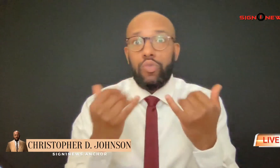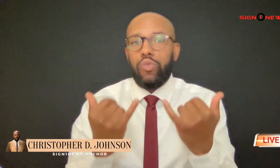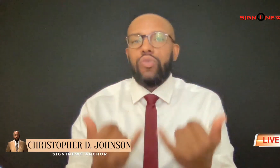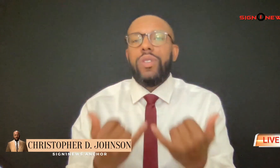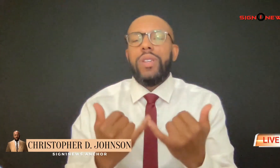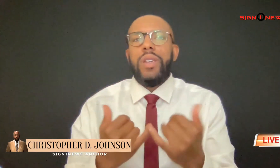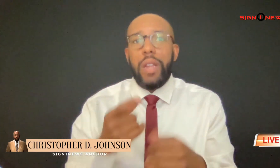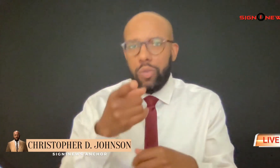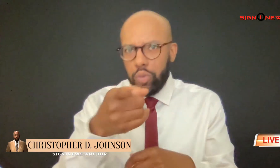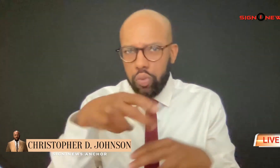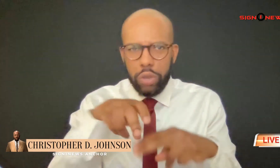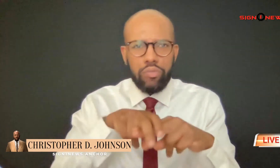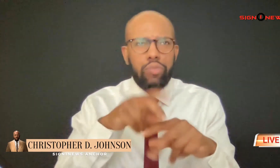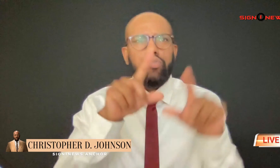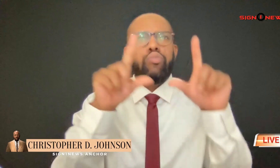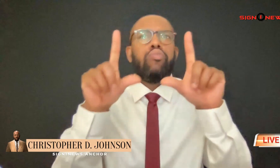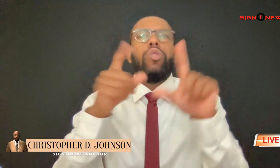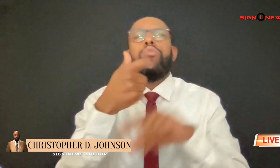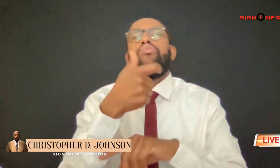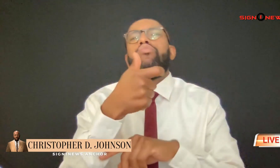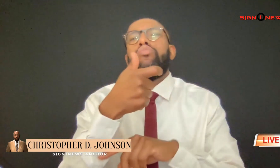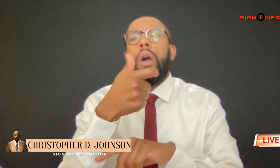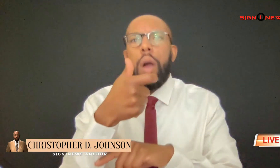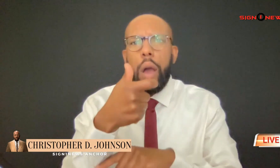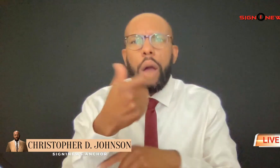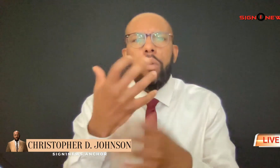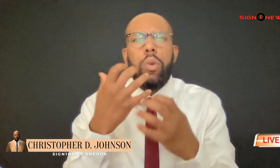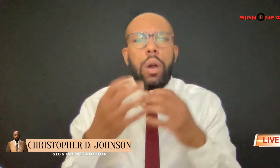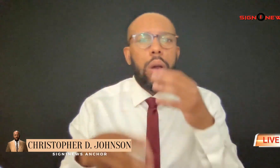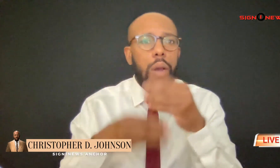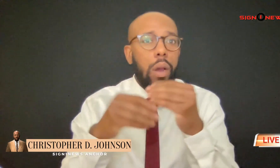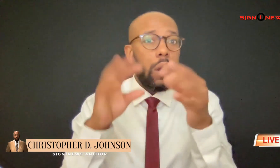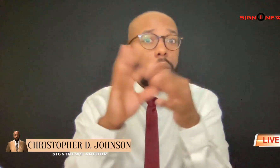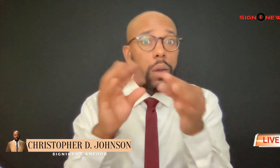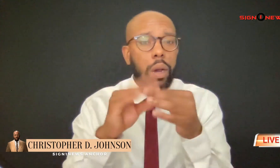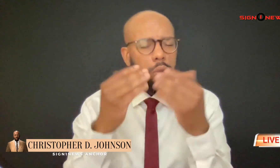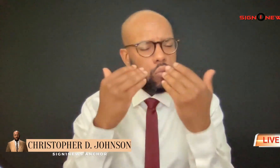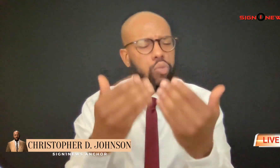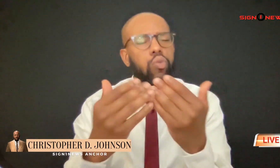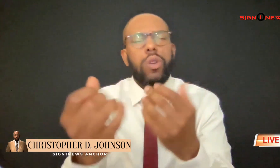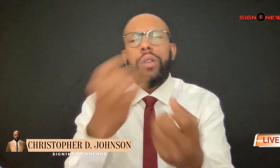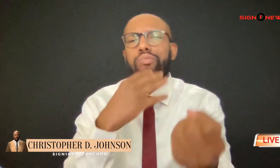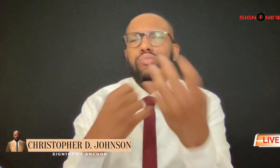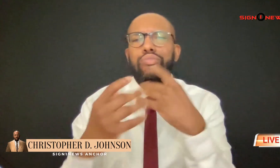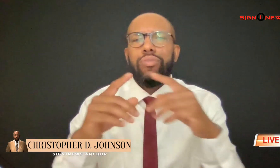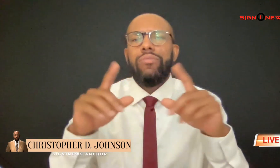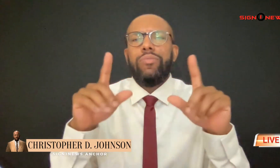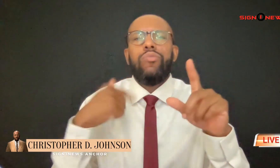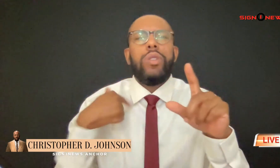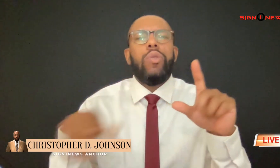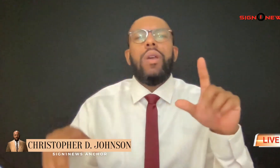today if you post an interesting comment about this update we may add it at the bottom of